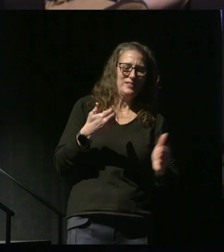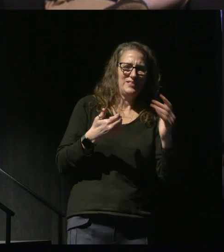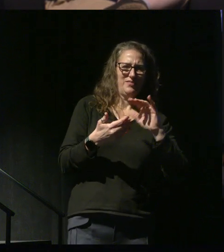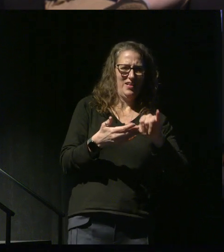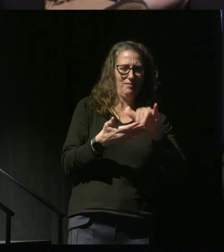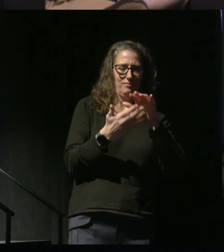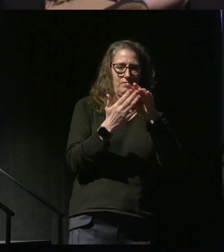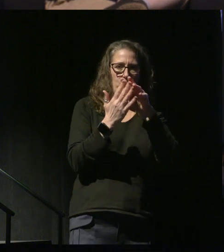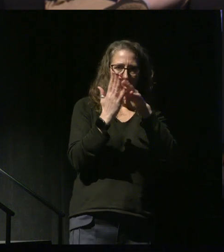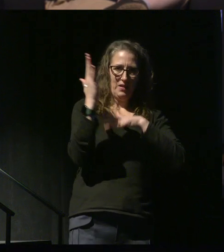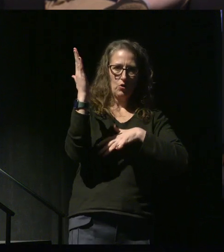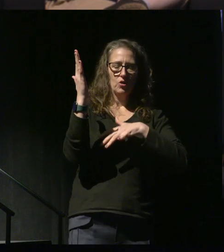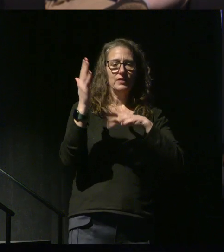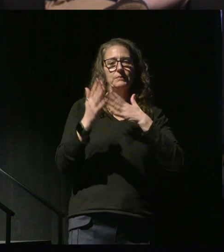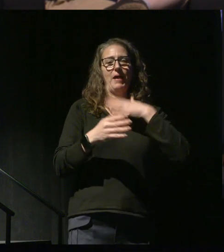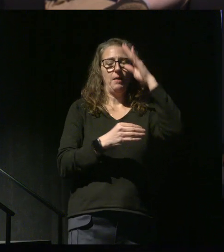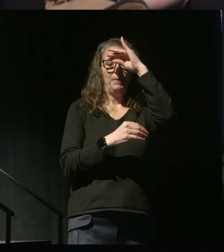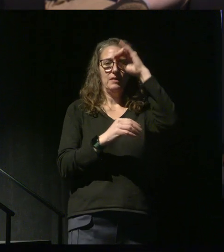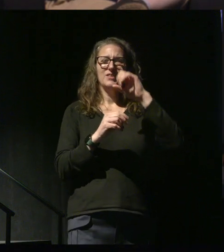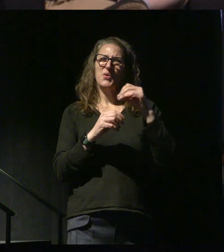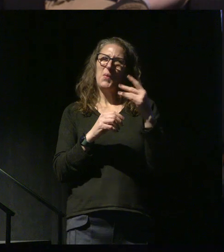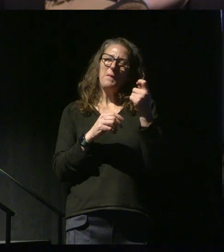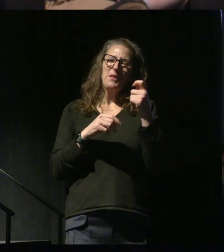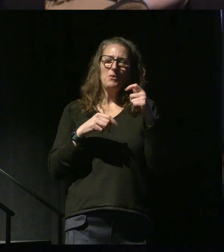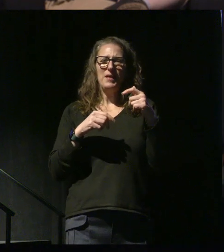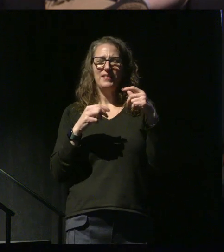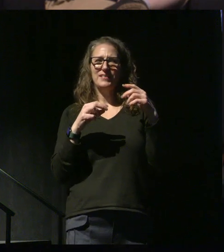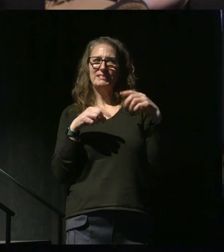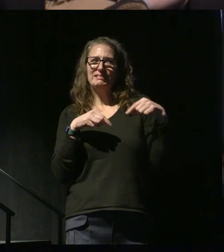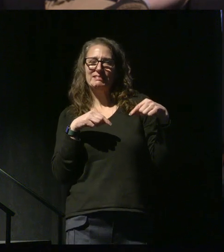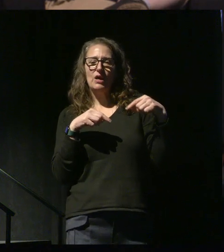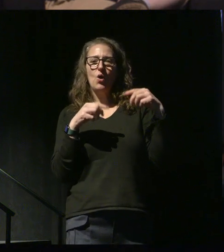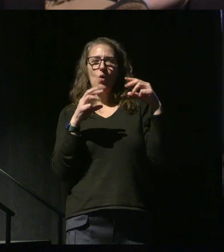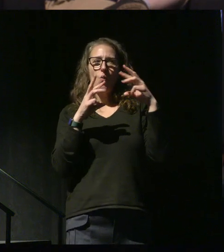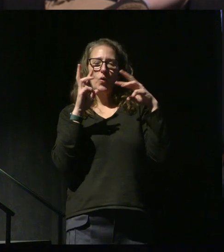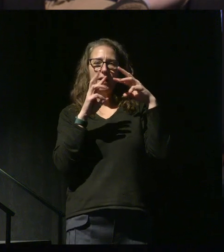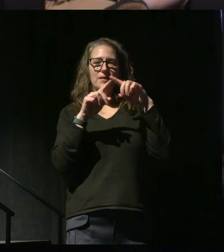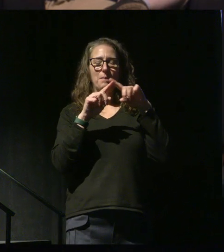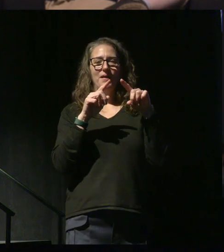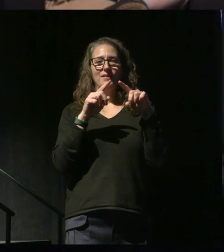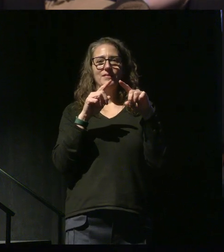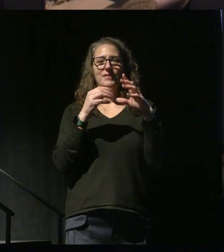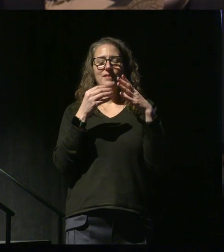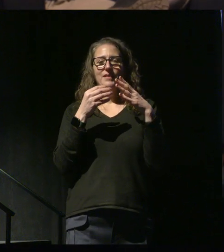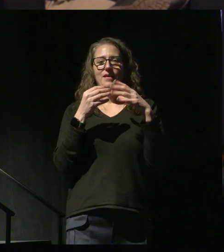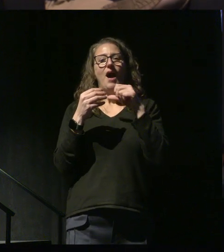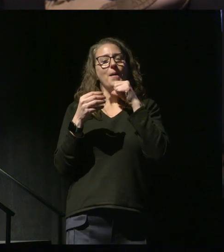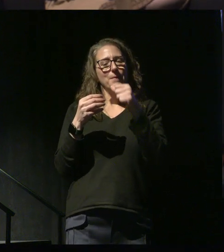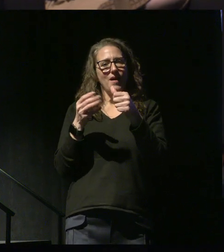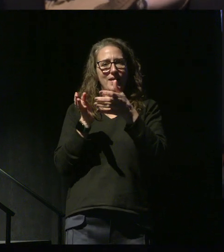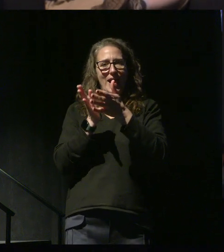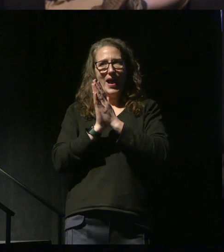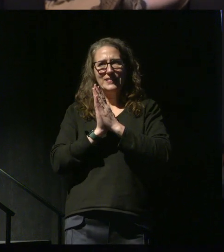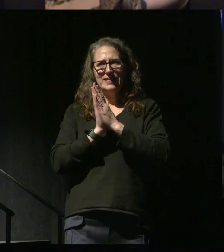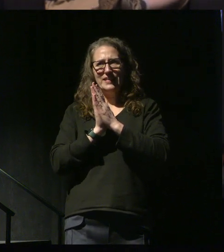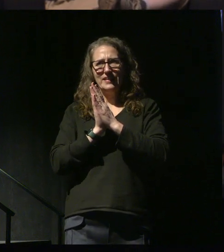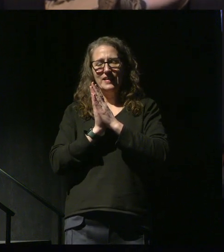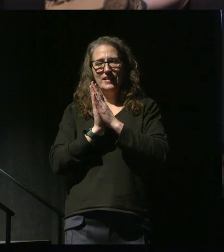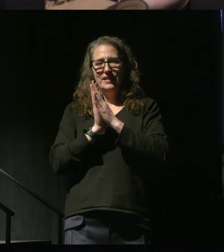but it would kind of be amazing to be sued by JK Rowling at the same time. You know, like, I'm not asking for that to happen, Joanne. Okay, please.